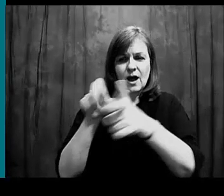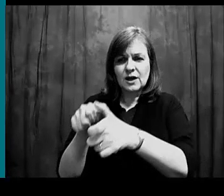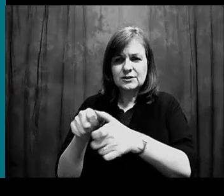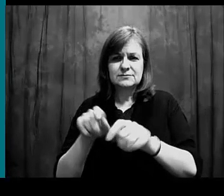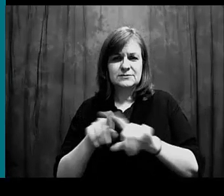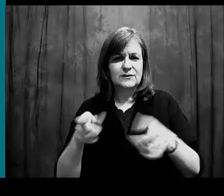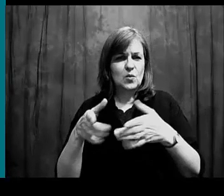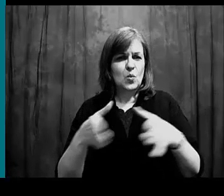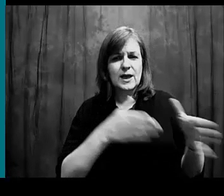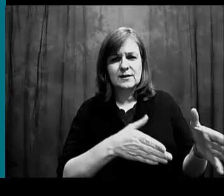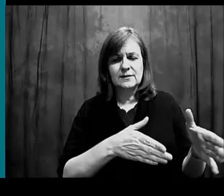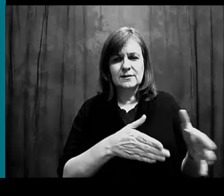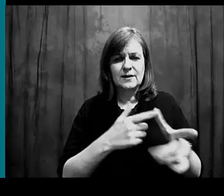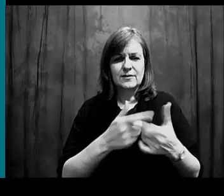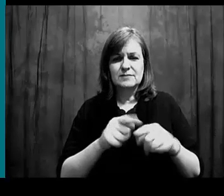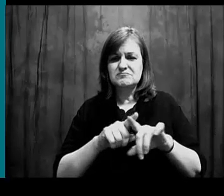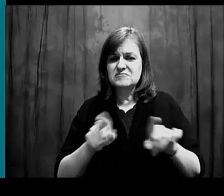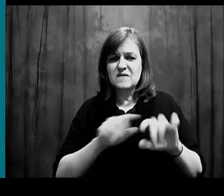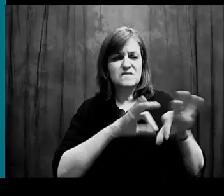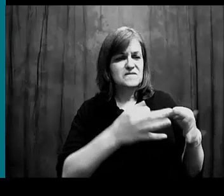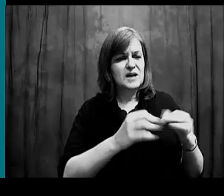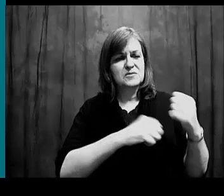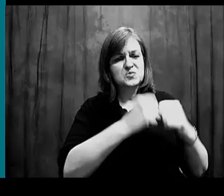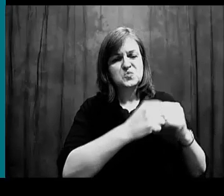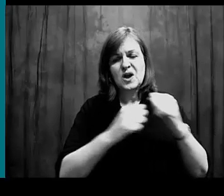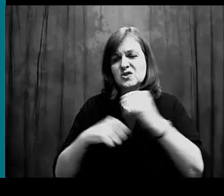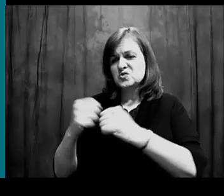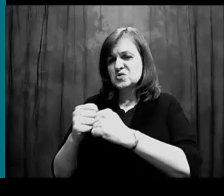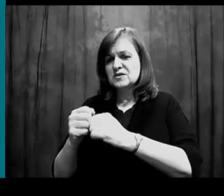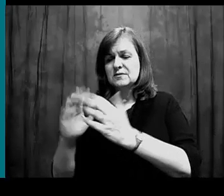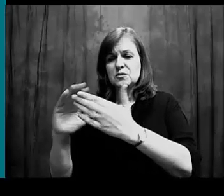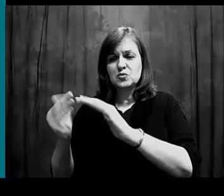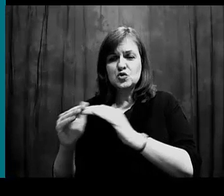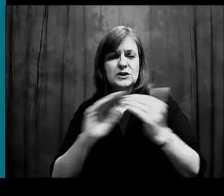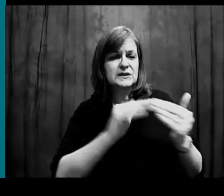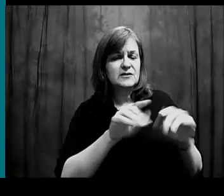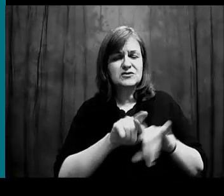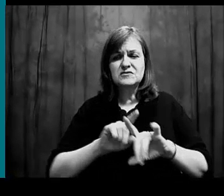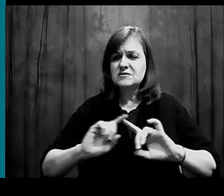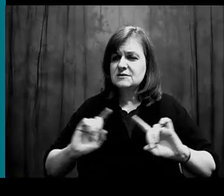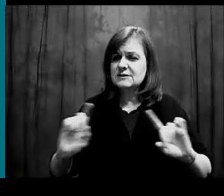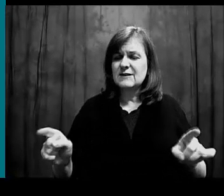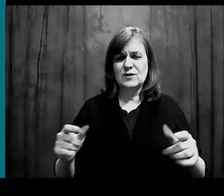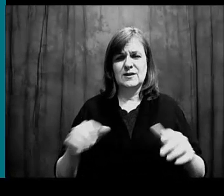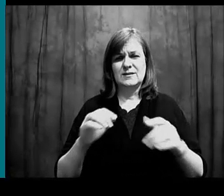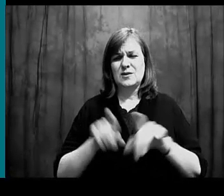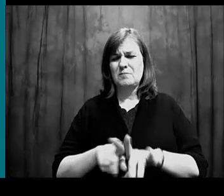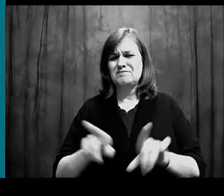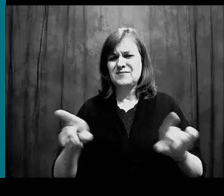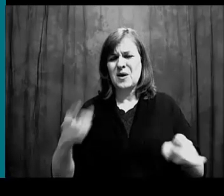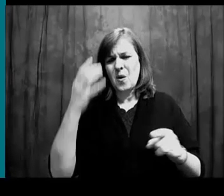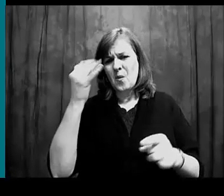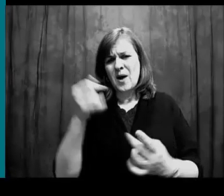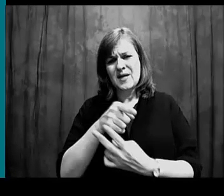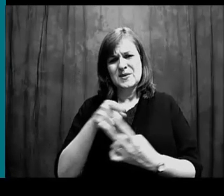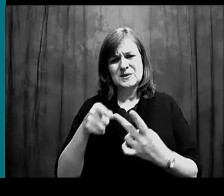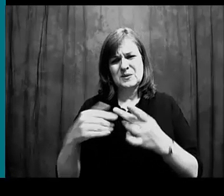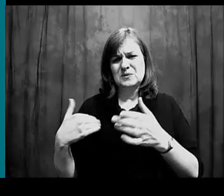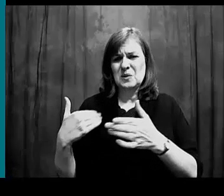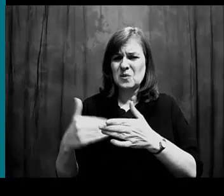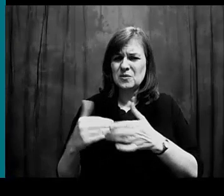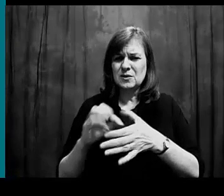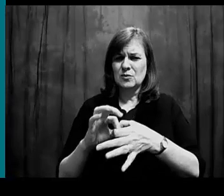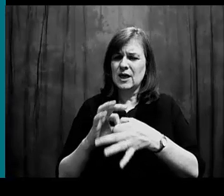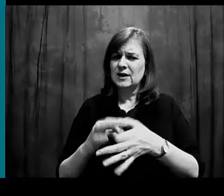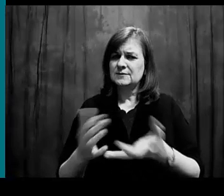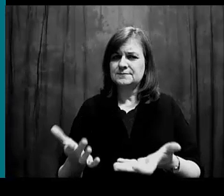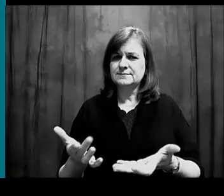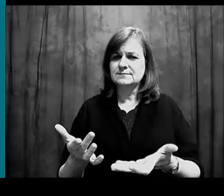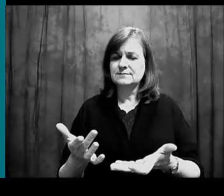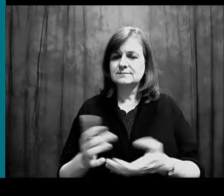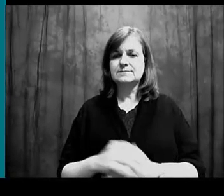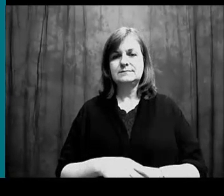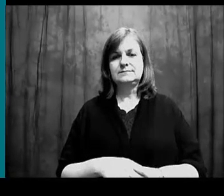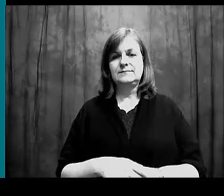two very different family structures / community structure mechanisms associated with them so why so closely